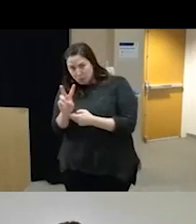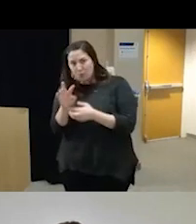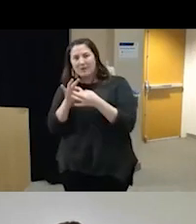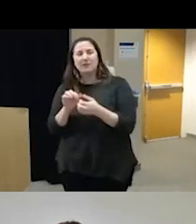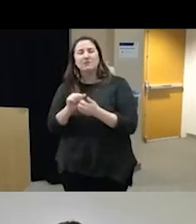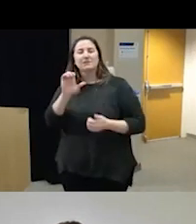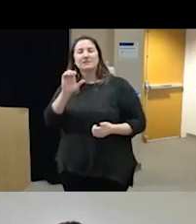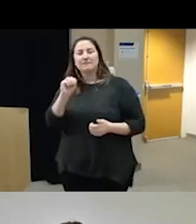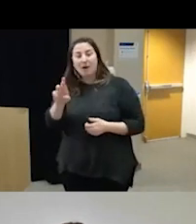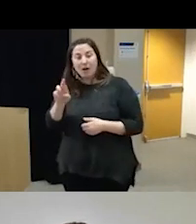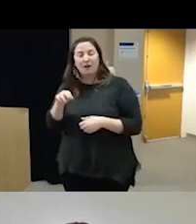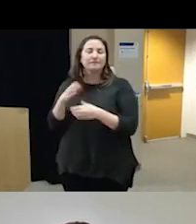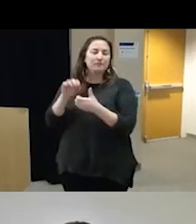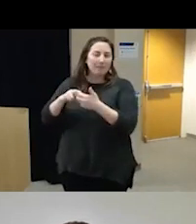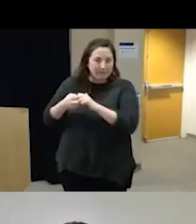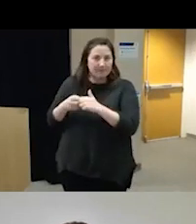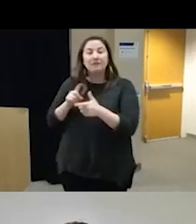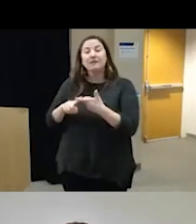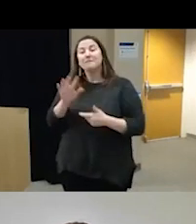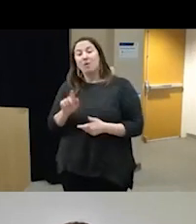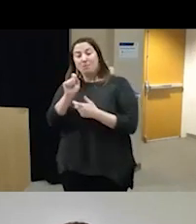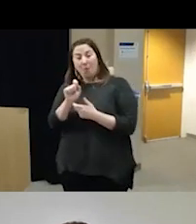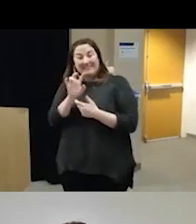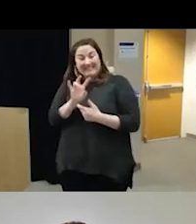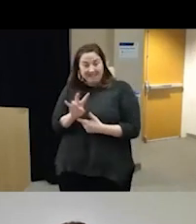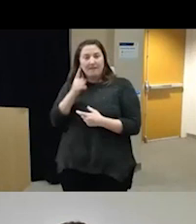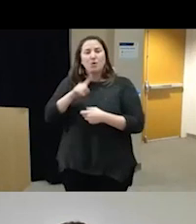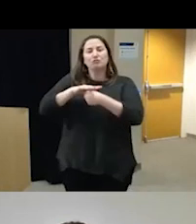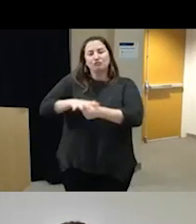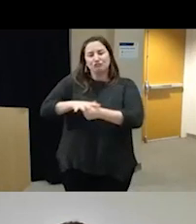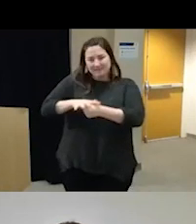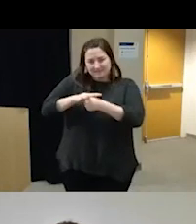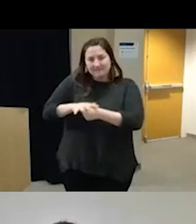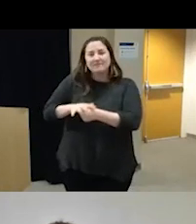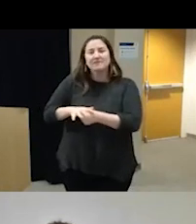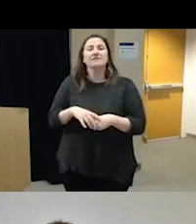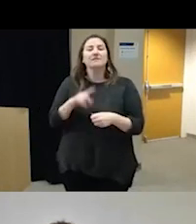disturbances point seven for stress access cortisol, which might